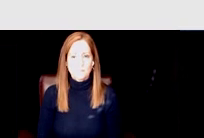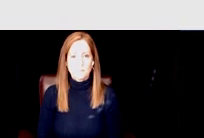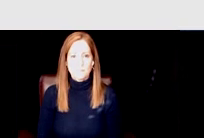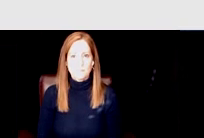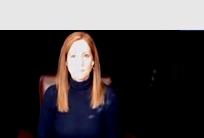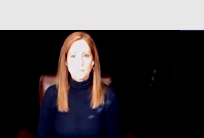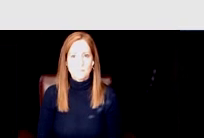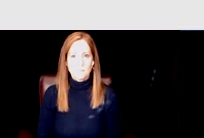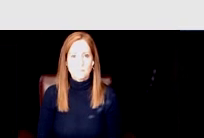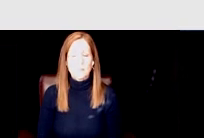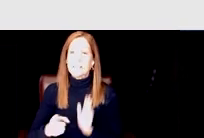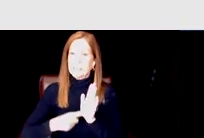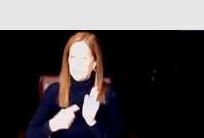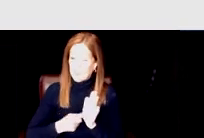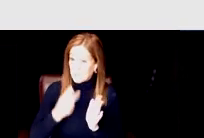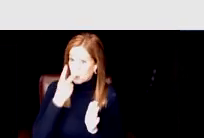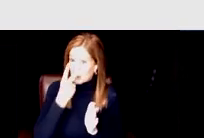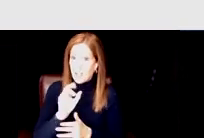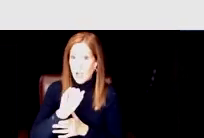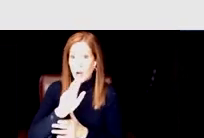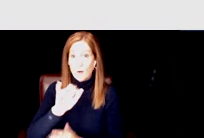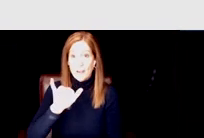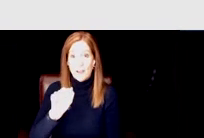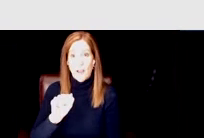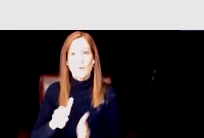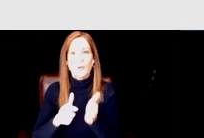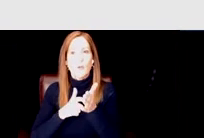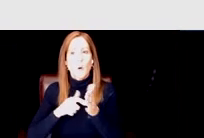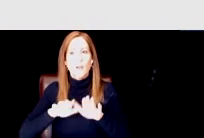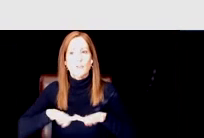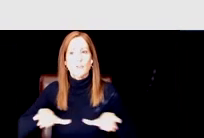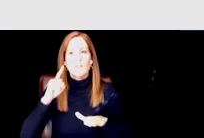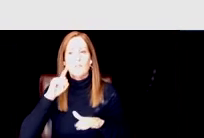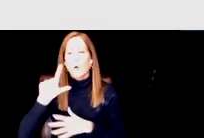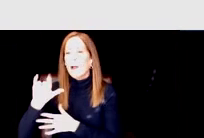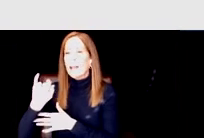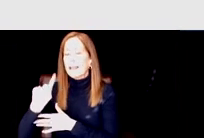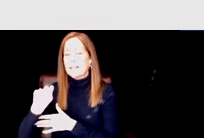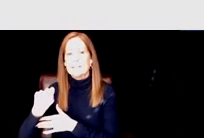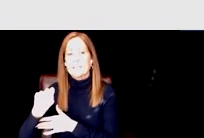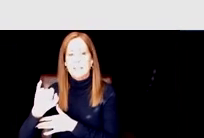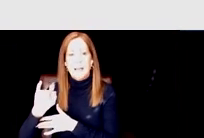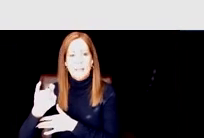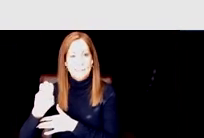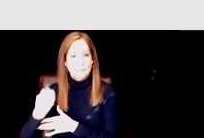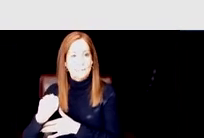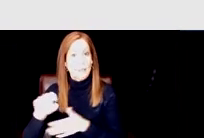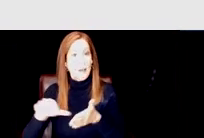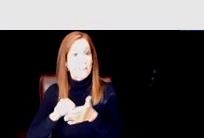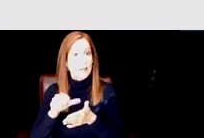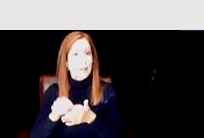Sometimes you'll see Aria-required-children for listitems. A page had used an unordered list,